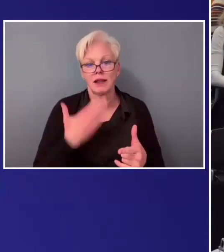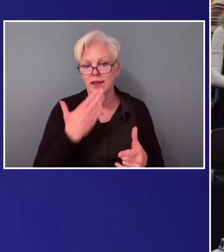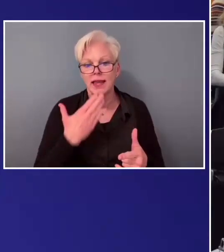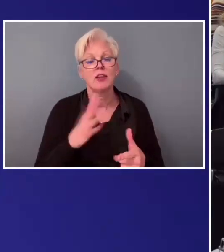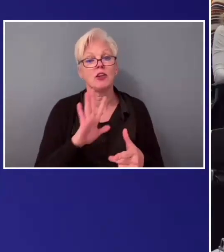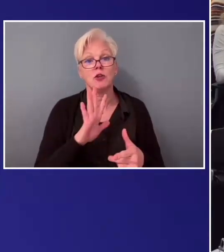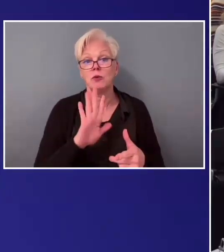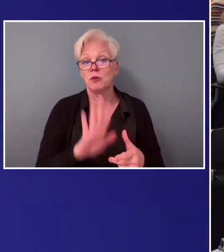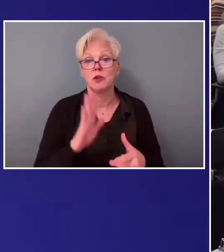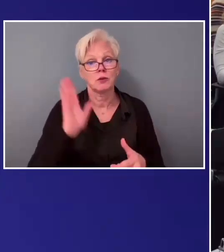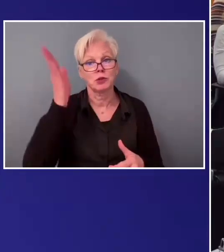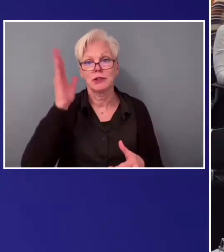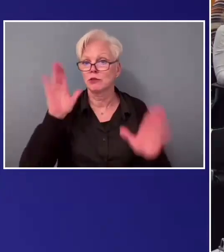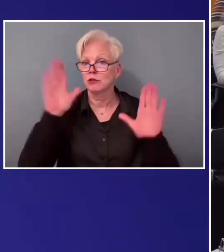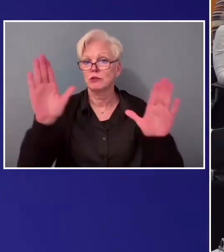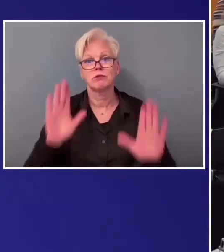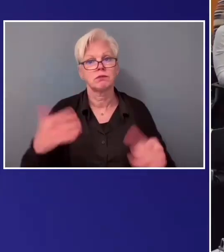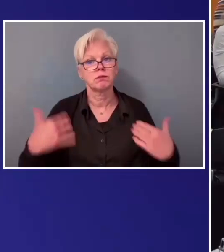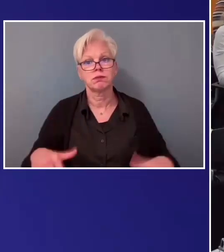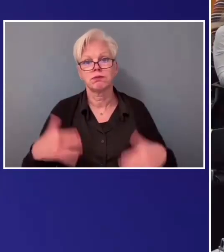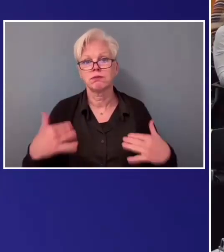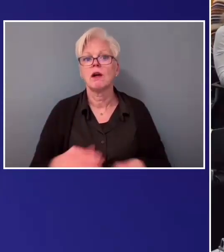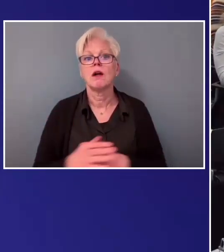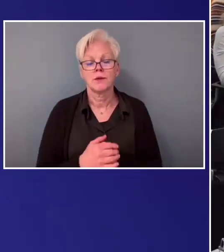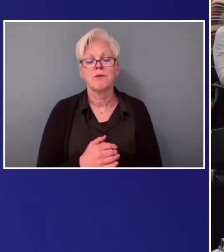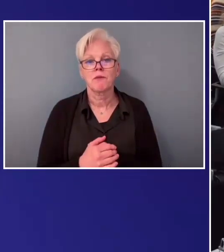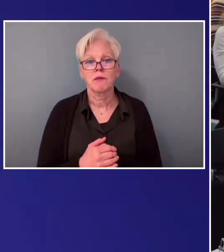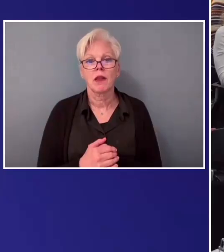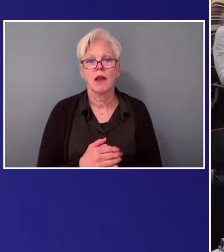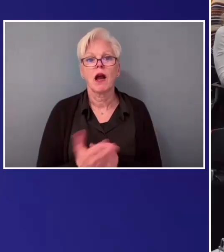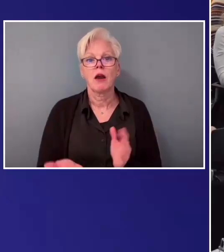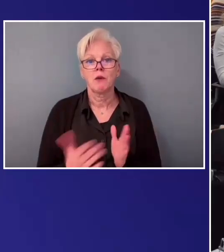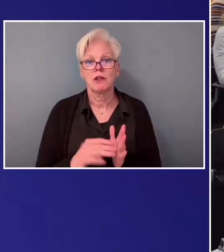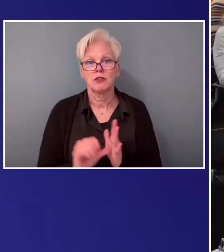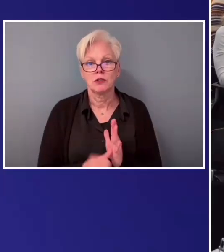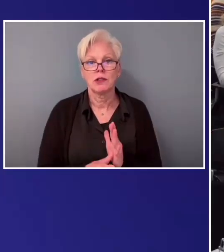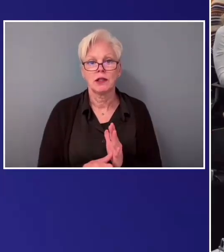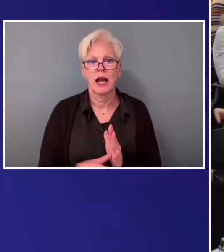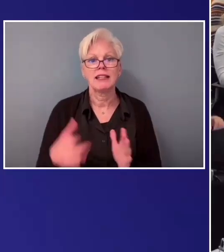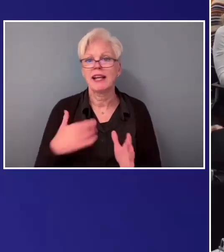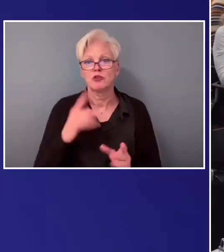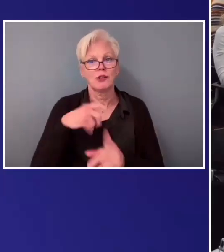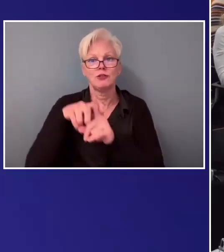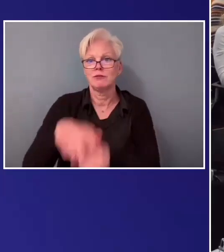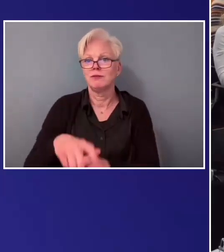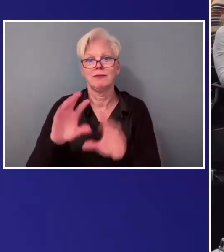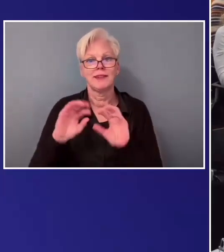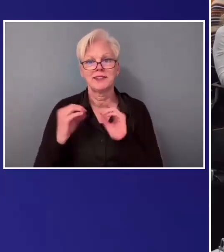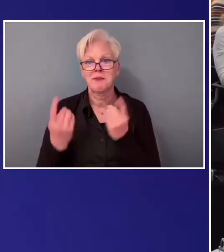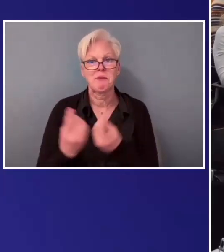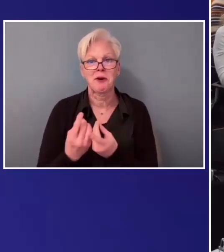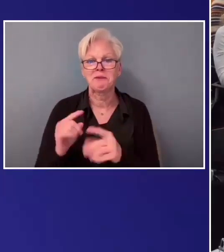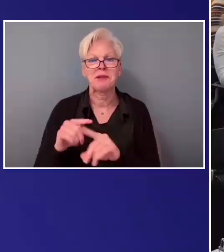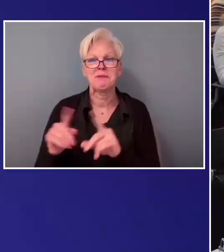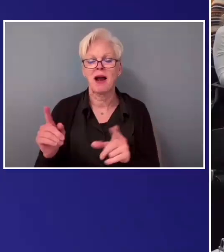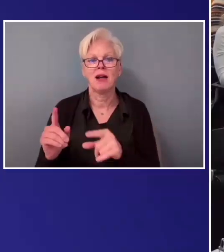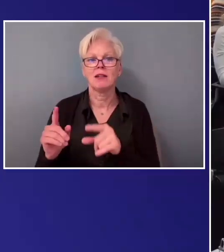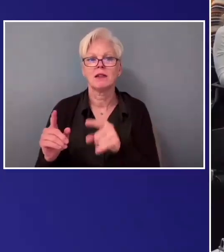been incredible. So just to reiterate, not to put the Department on the spot here. But again, for the record,